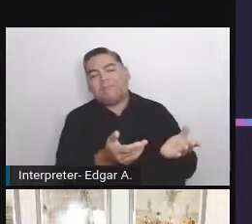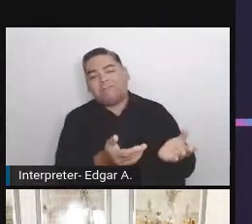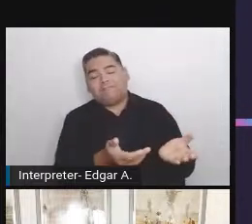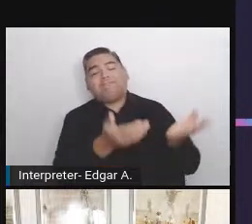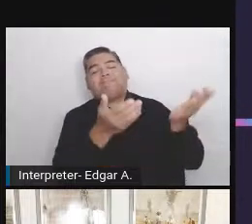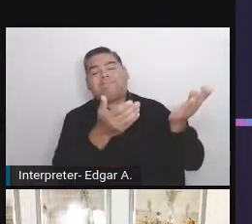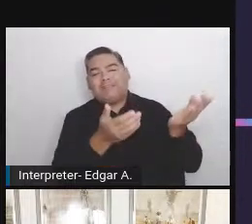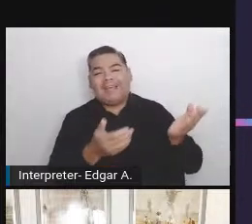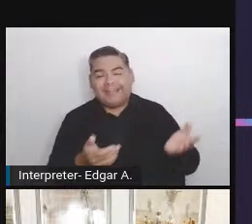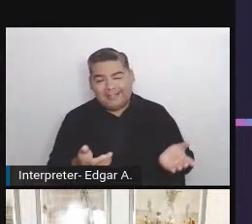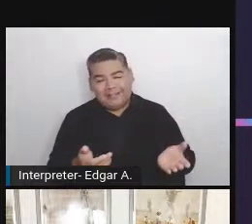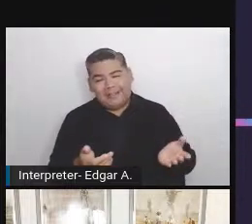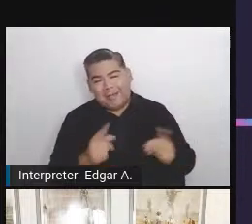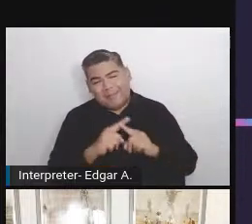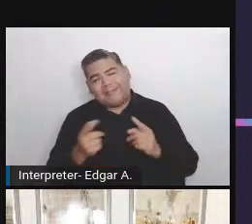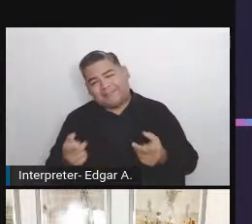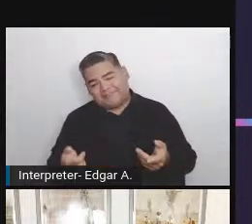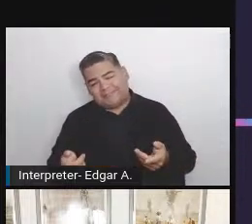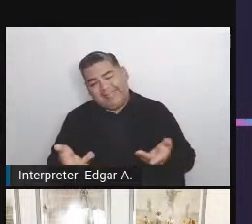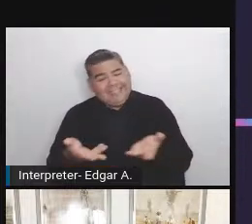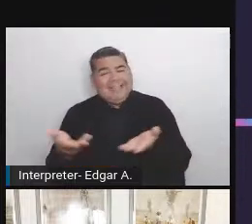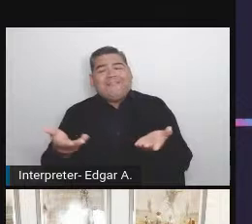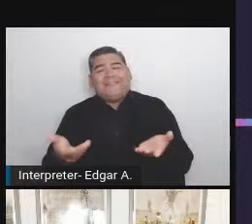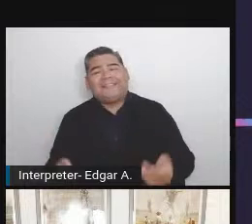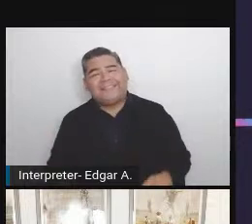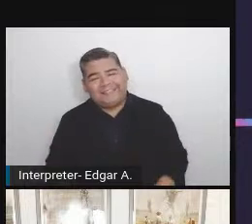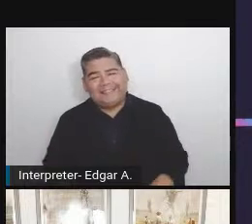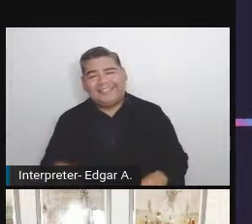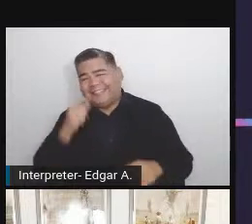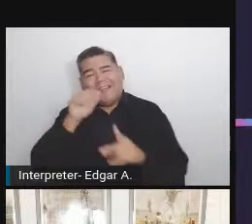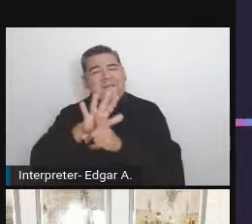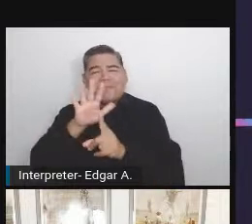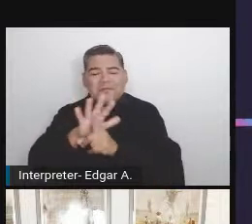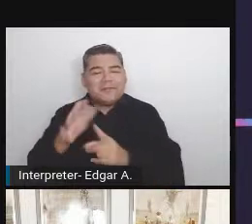companies and big agencies are using CI / CD so yes. It is here.